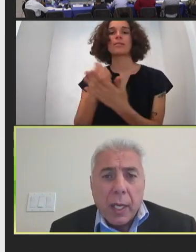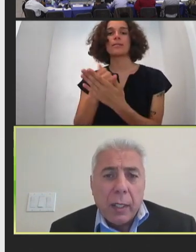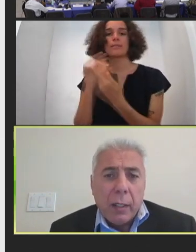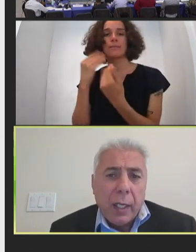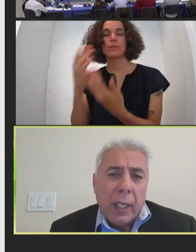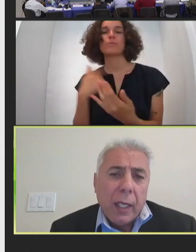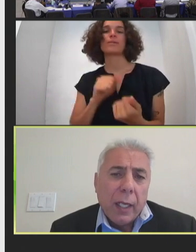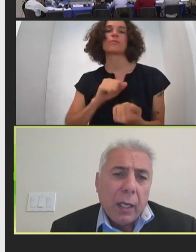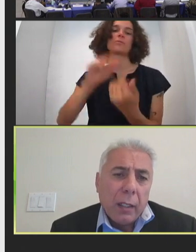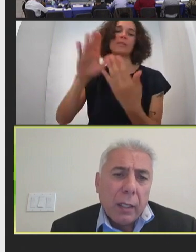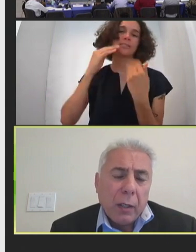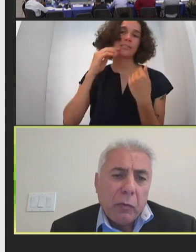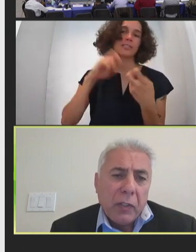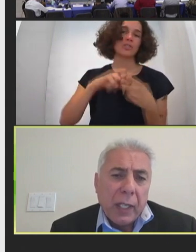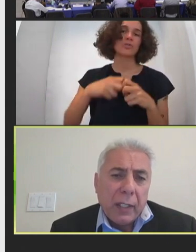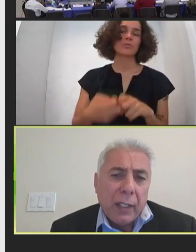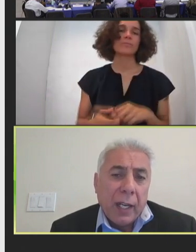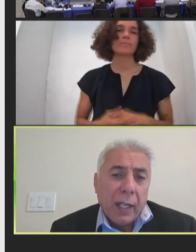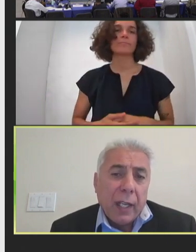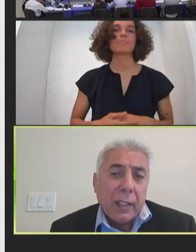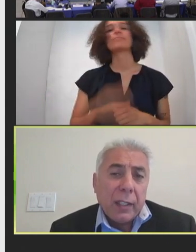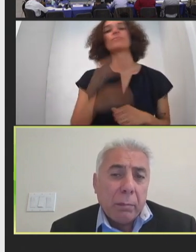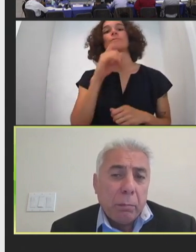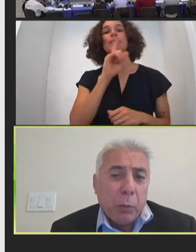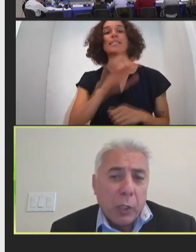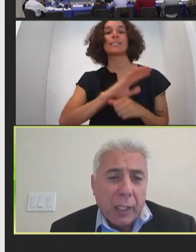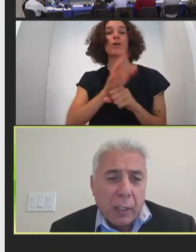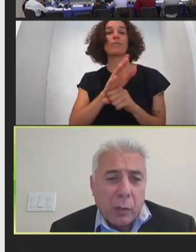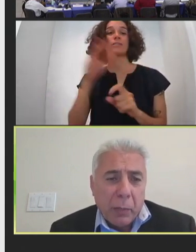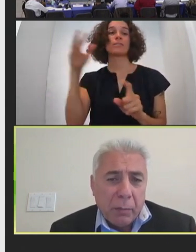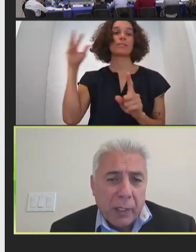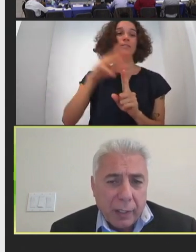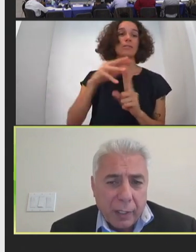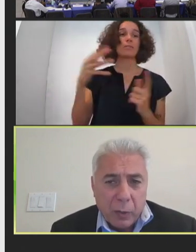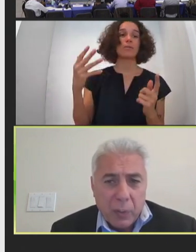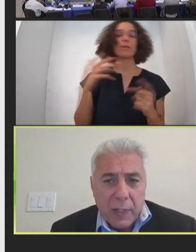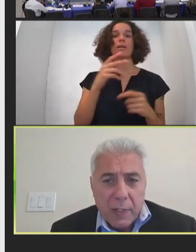And really, the COVID-19 highlighted the political commitment. And I know this is a